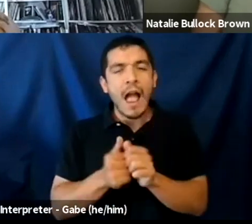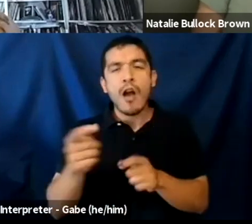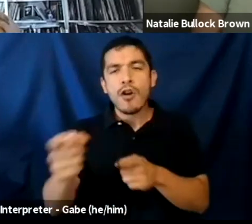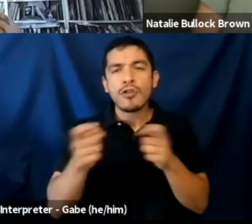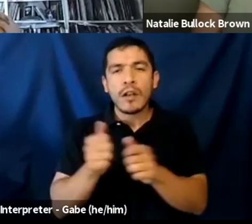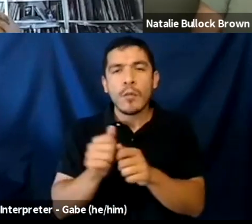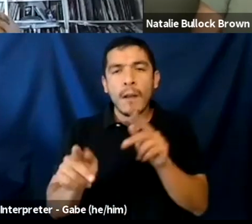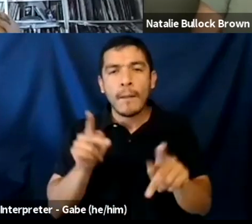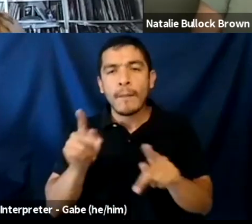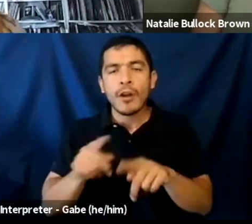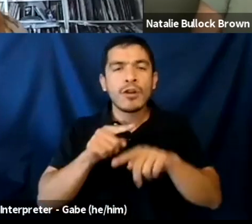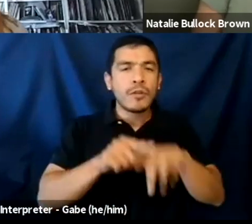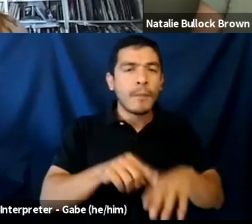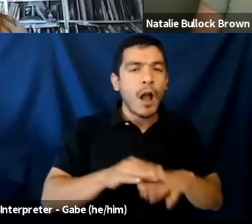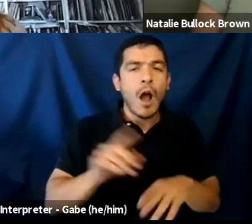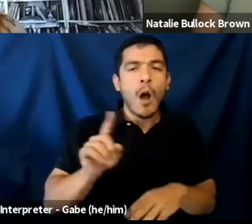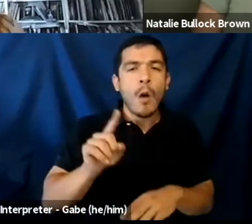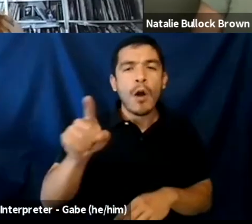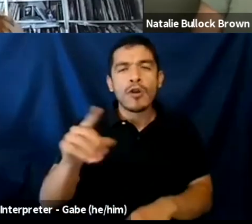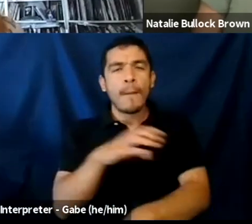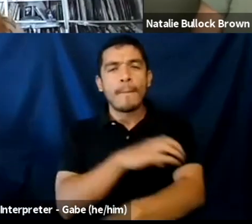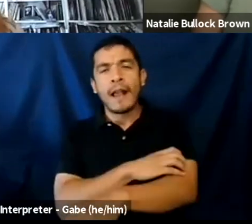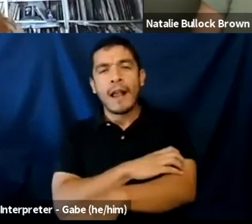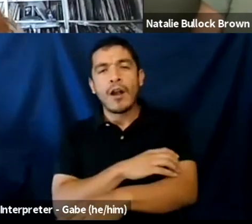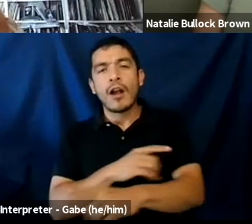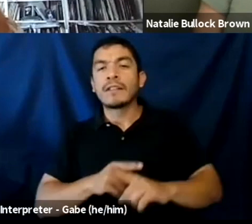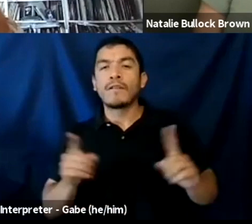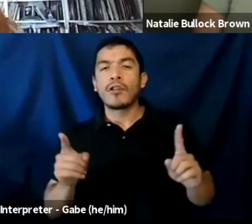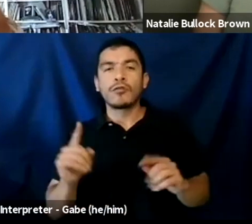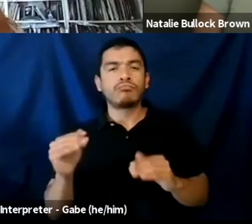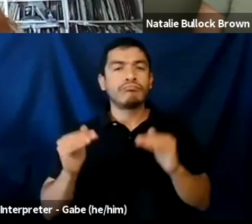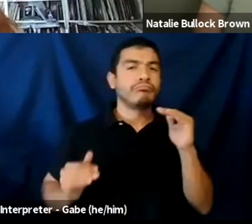depending on where your power differential is. So, for instance,